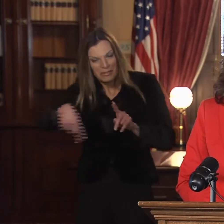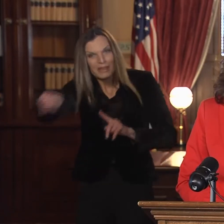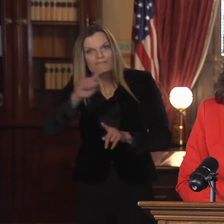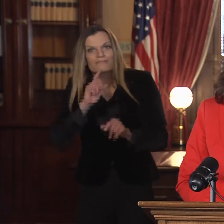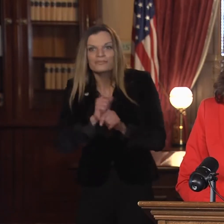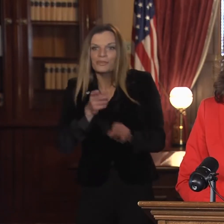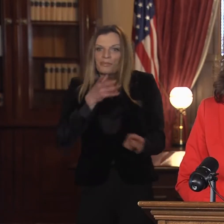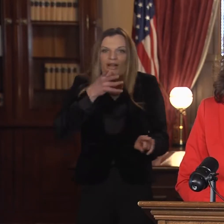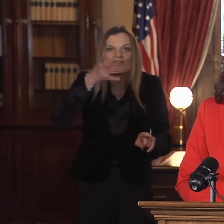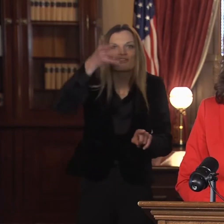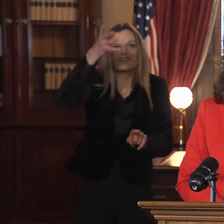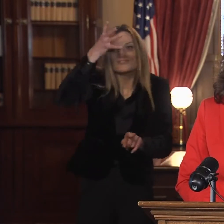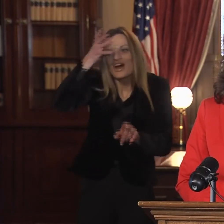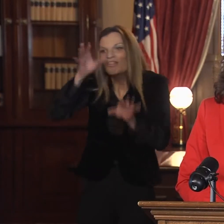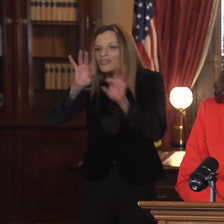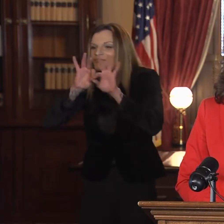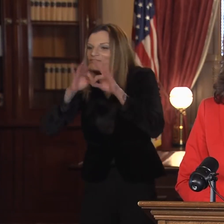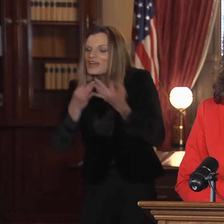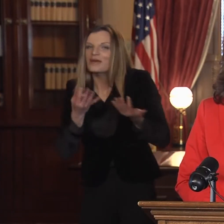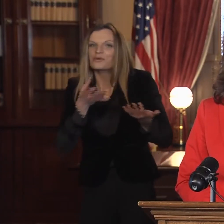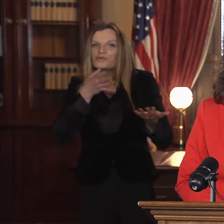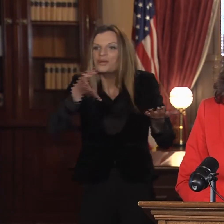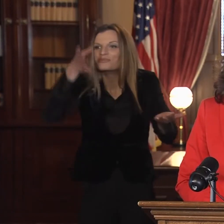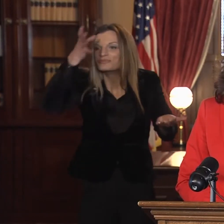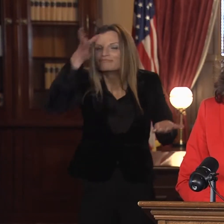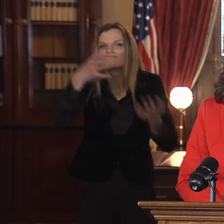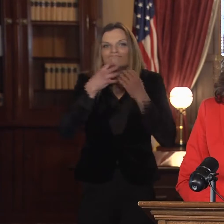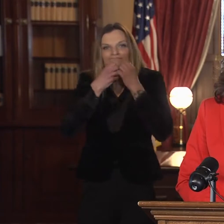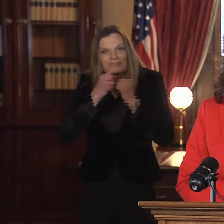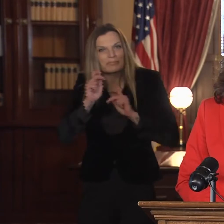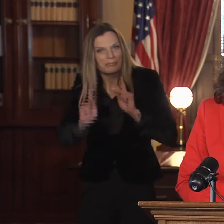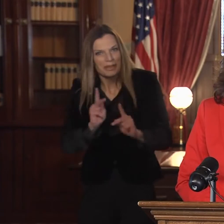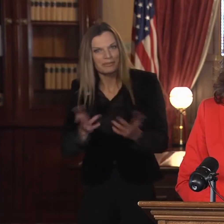PARENTS OR GRANDPARENTS OR CHILDREN AND LOVED ONES.